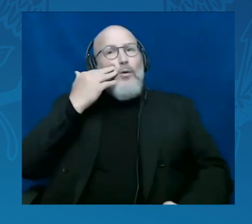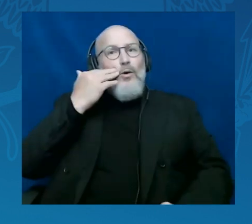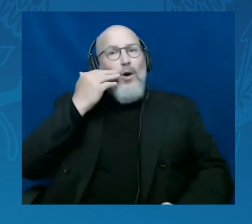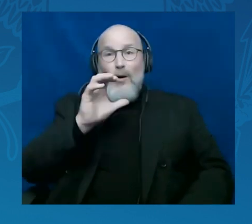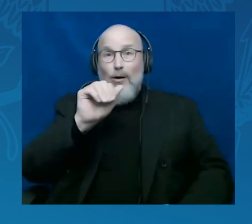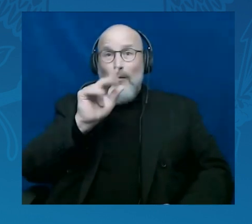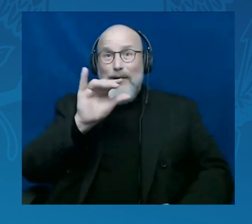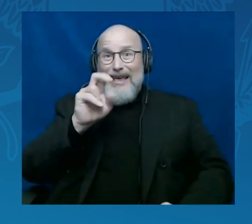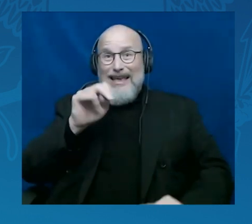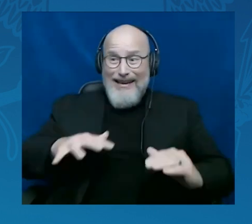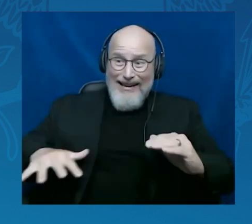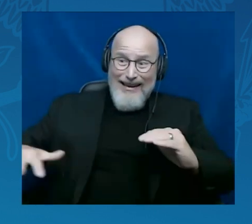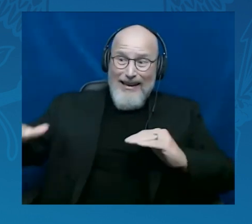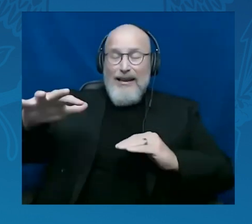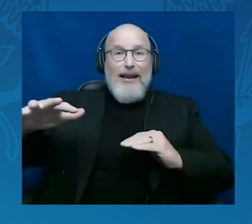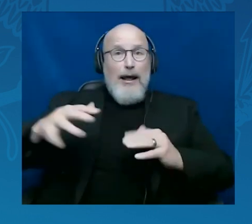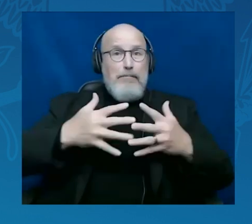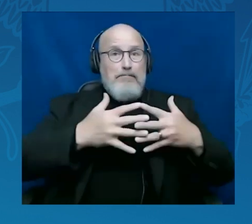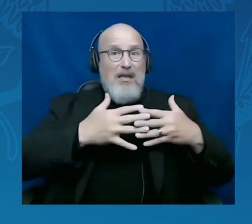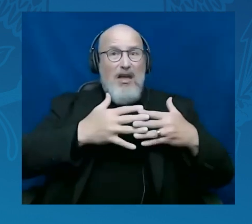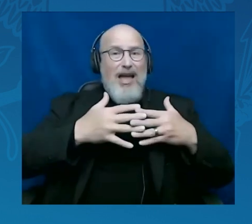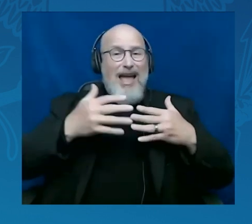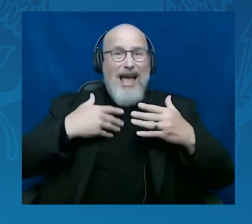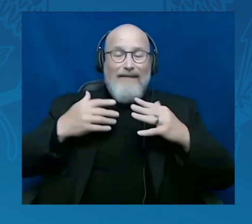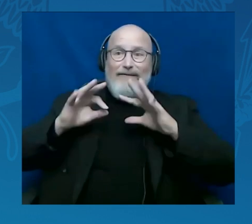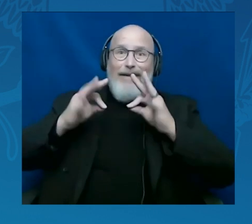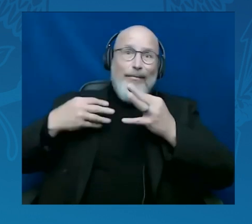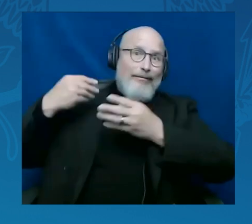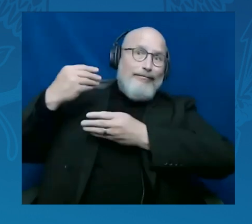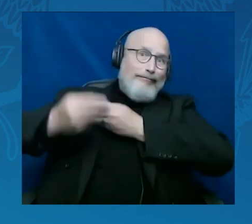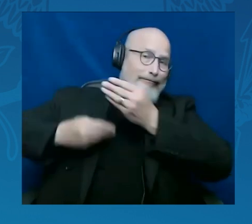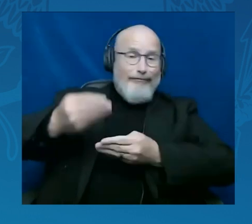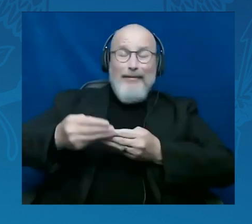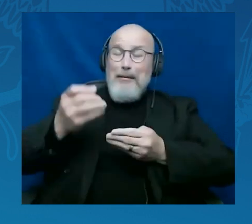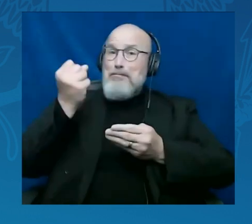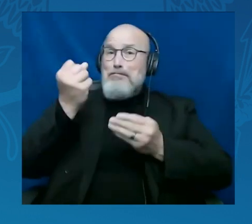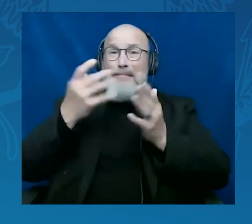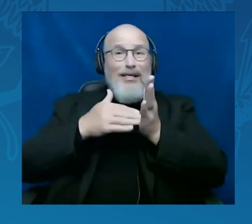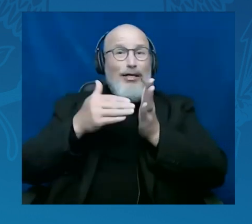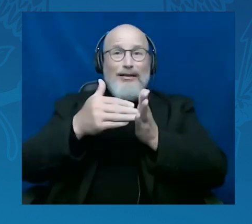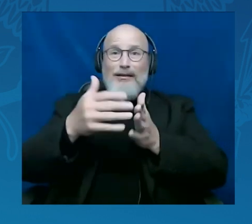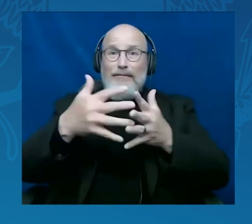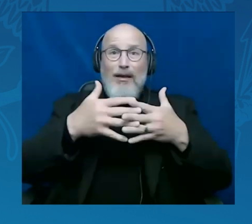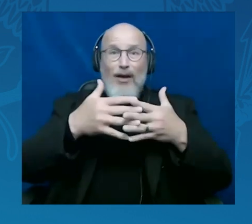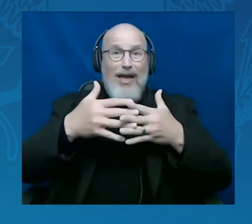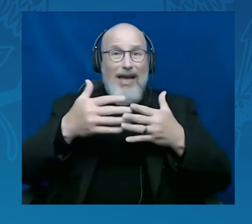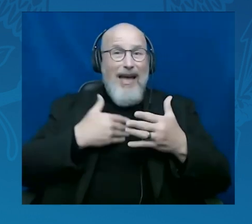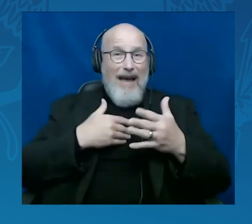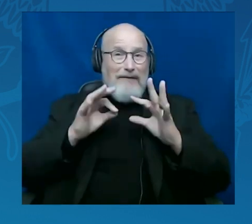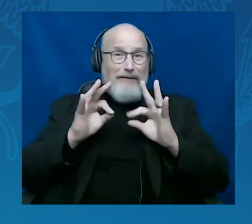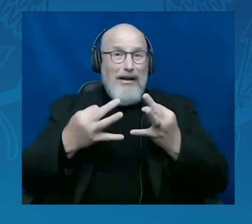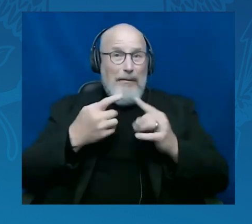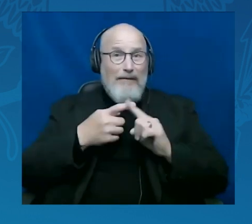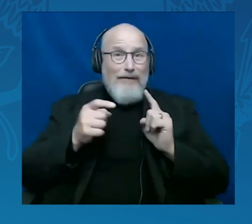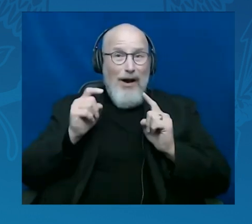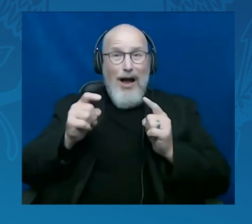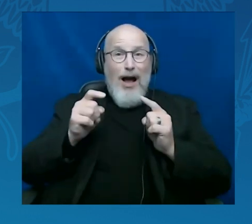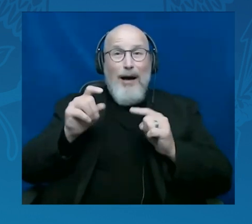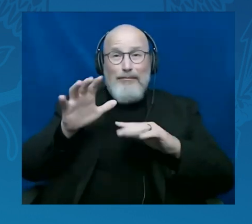Millions of Americans have Caribbean heritage. Millions of Americans travel to the Caribbean each year